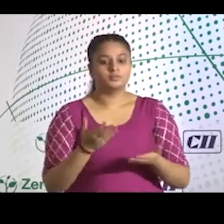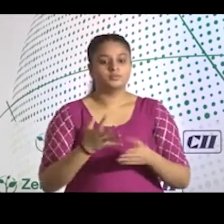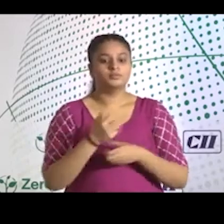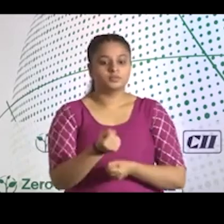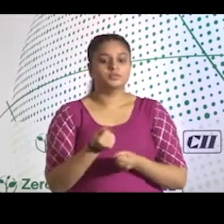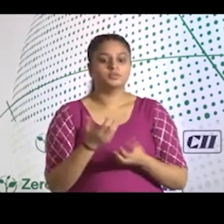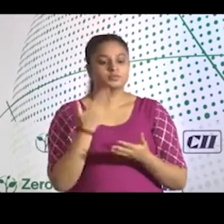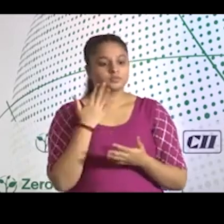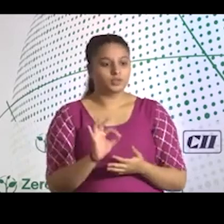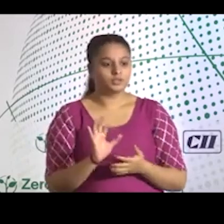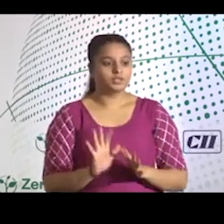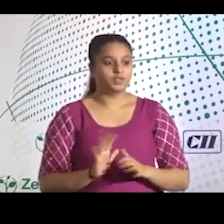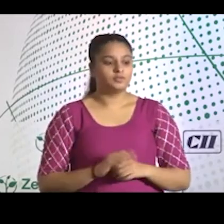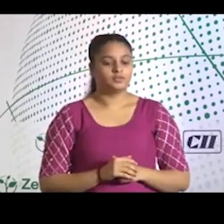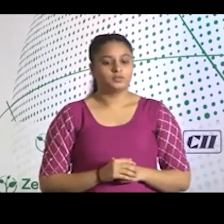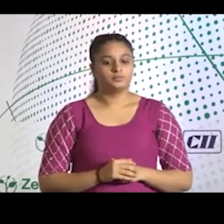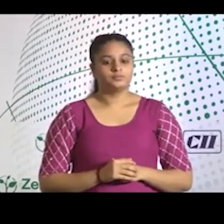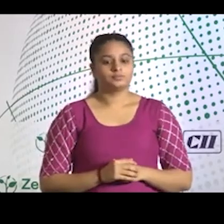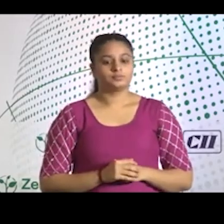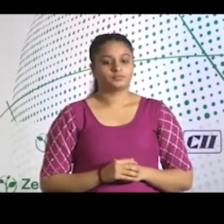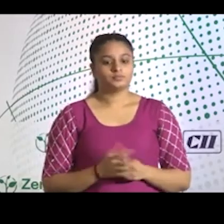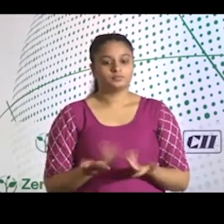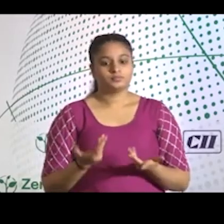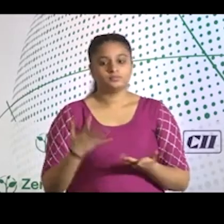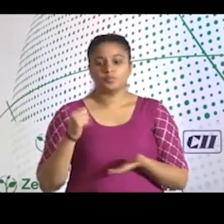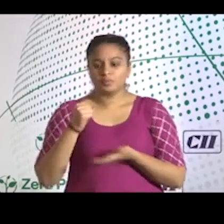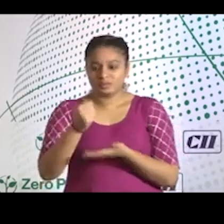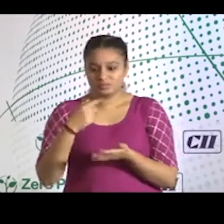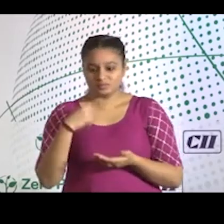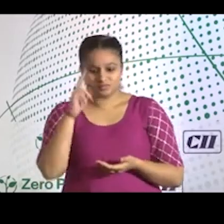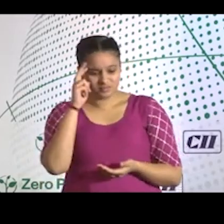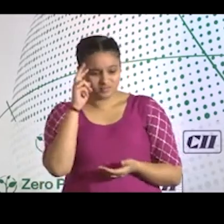to, you know, have this combination of like, you know,